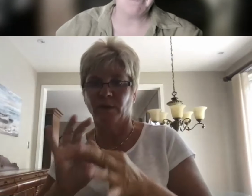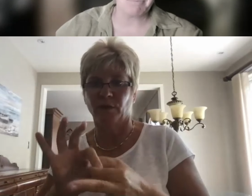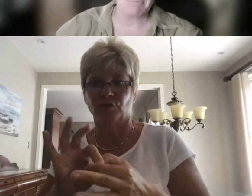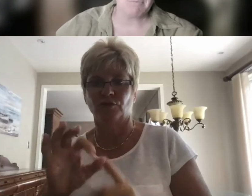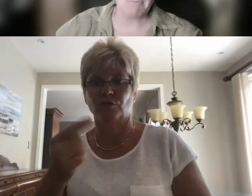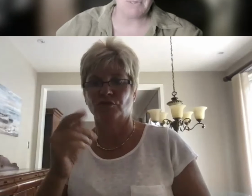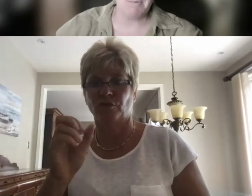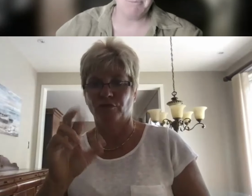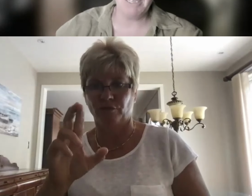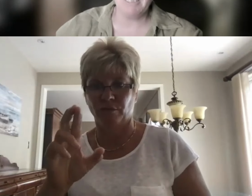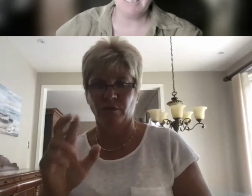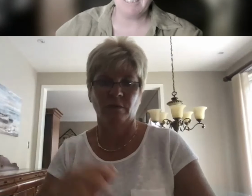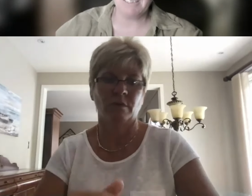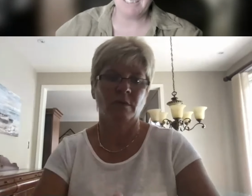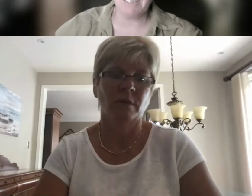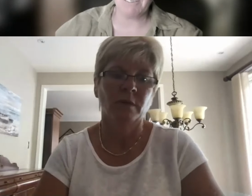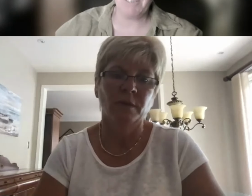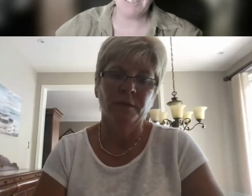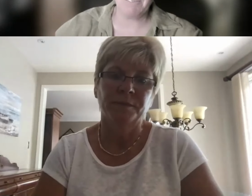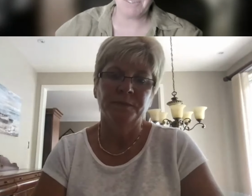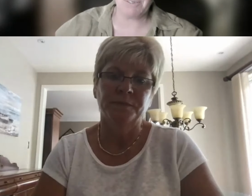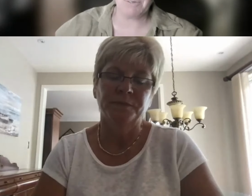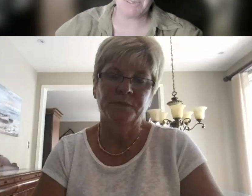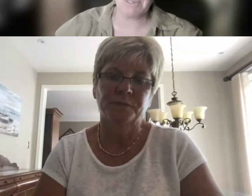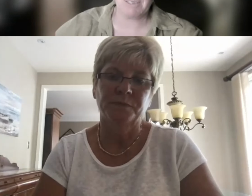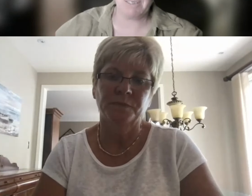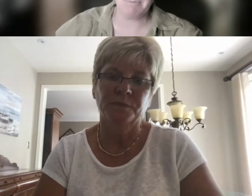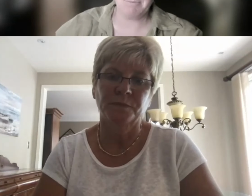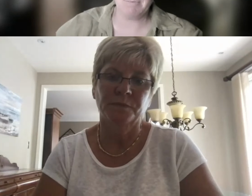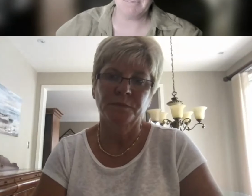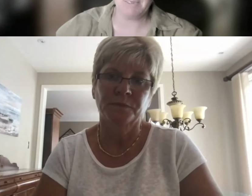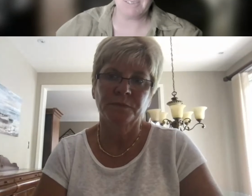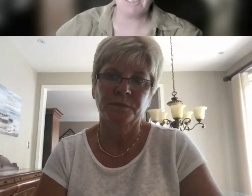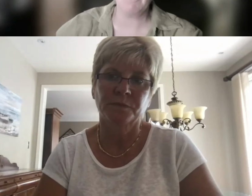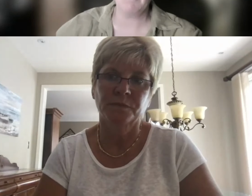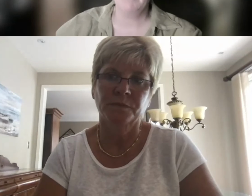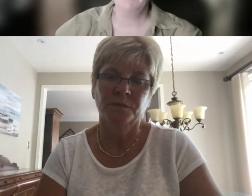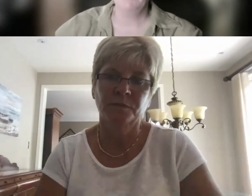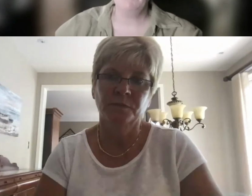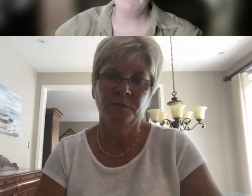But it's very difficult to use